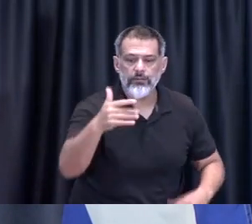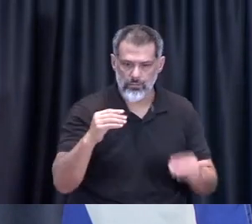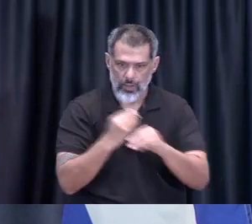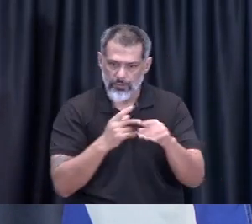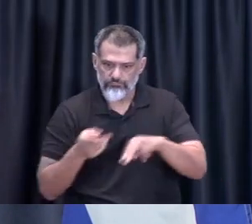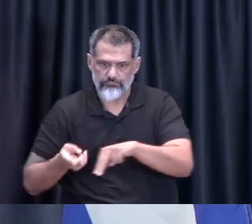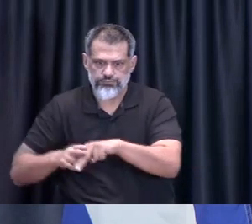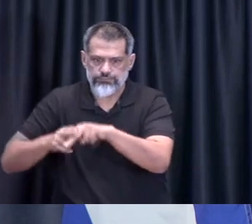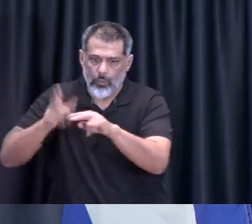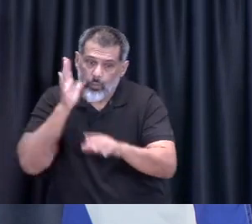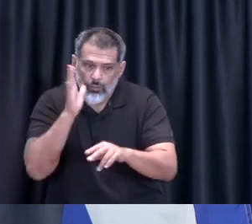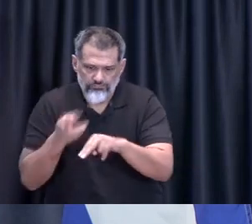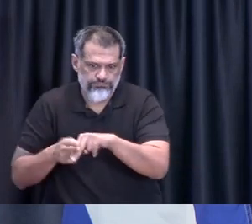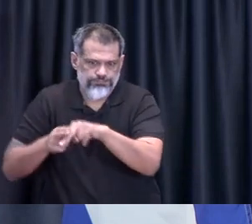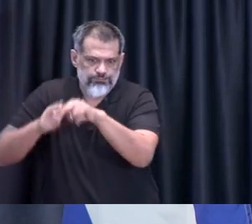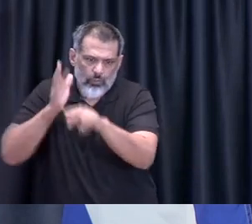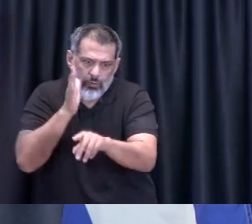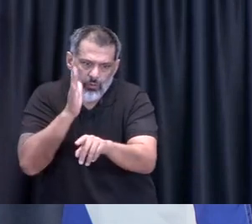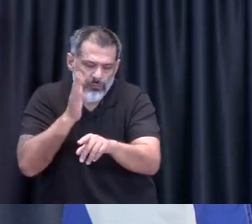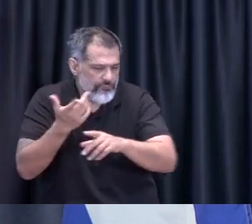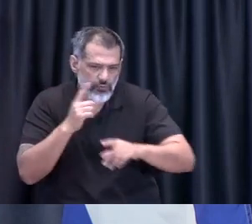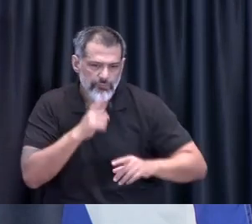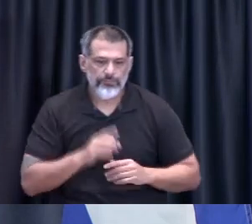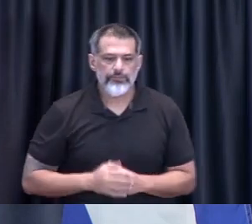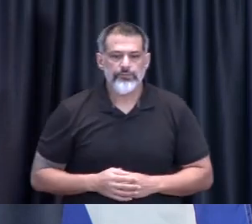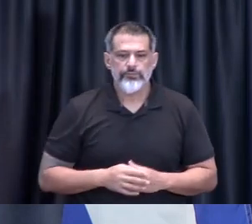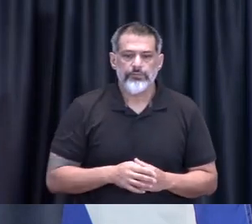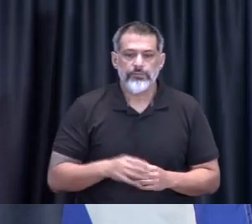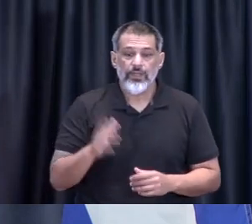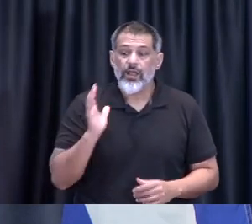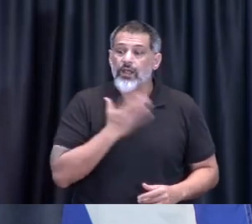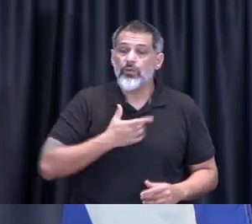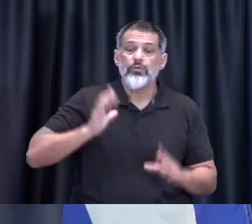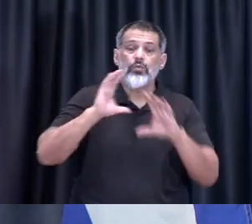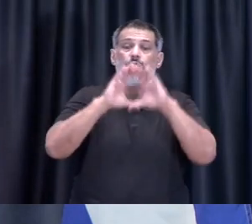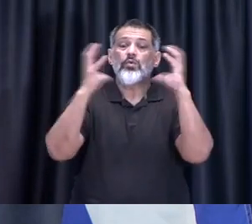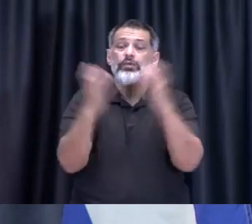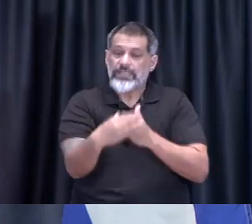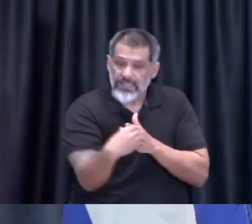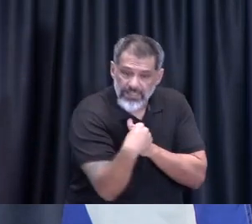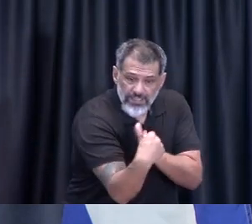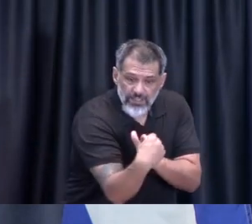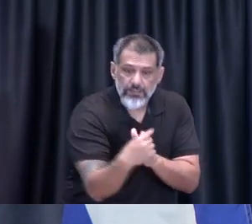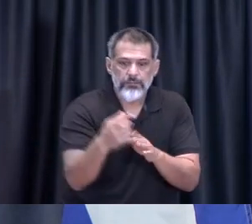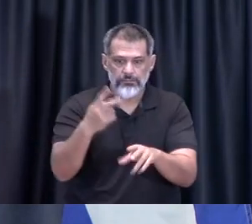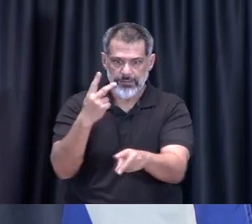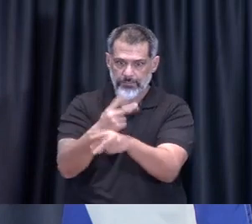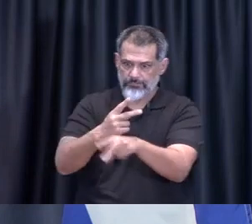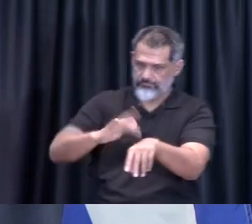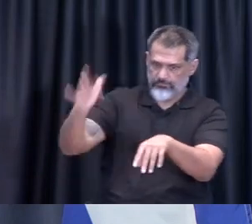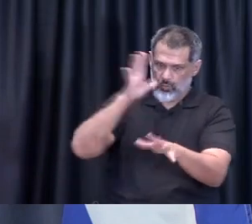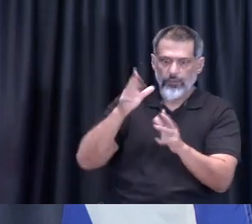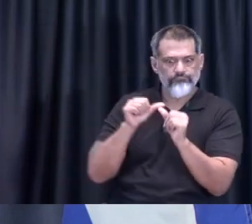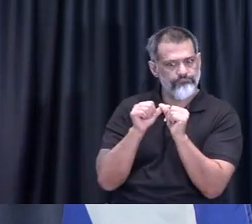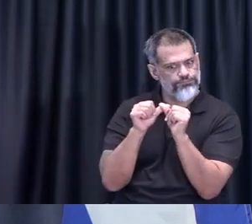continue to maintain that reputation that we have as a world leader when it comes to large municipalities